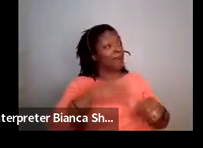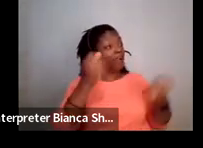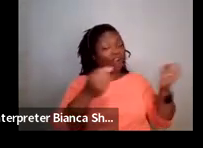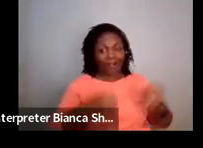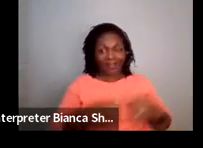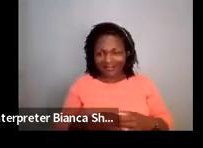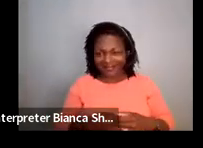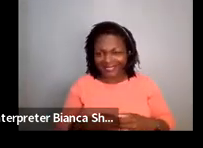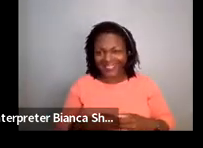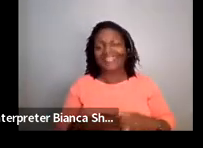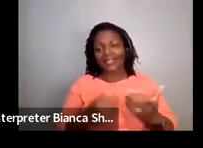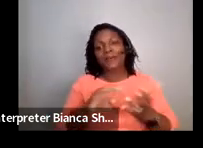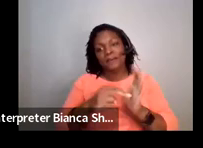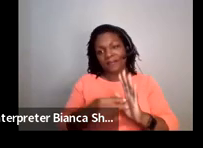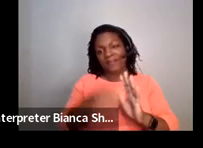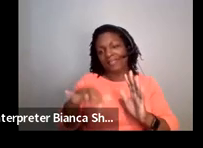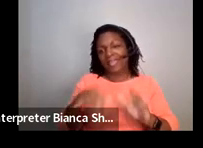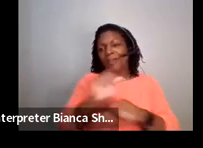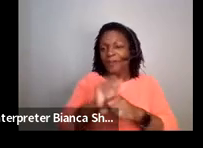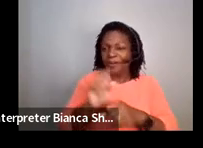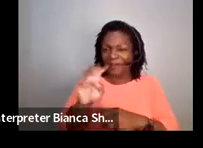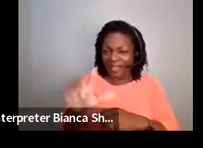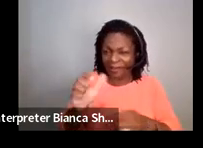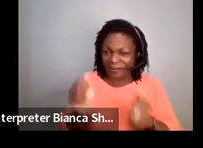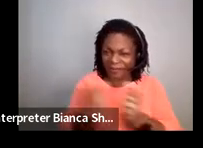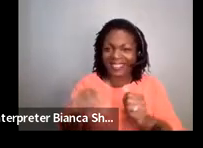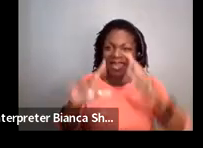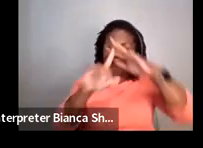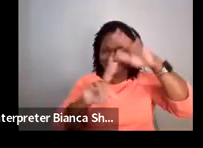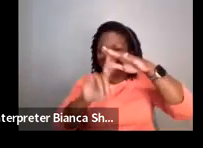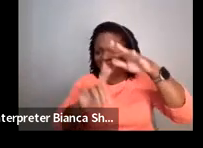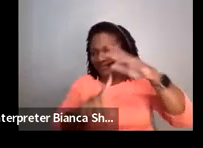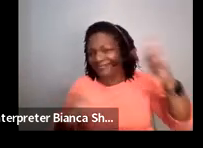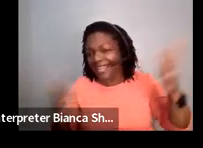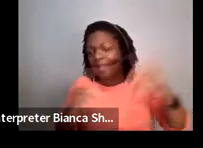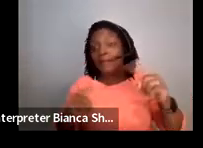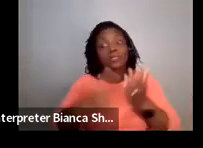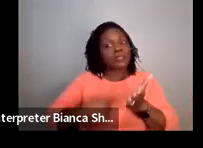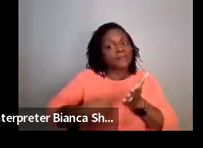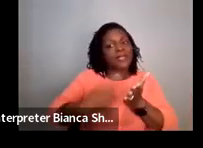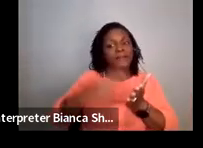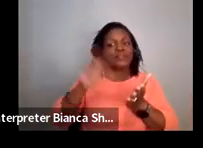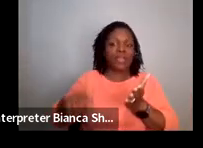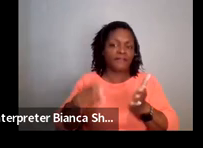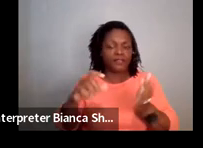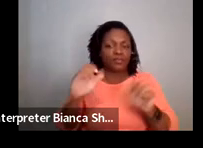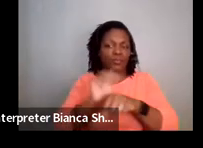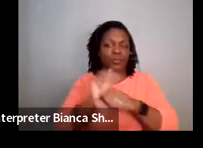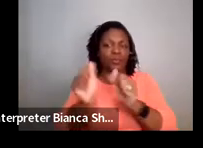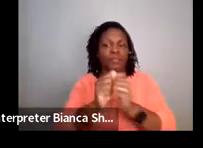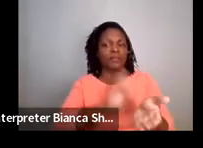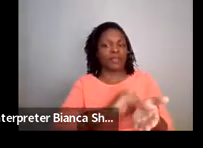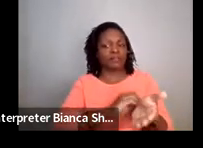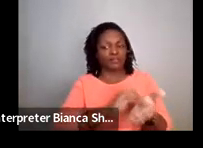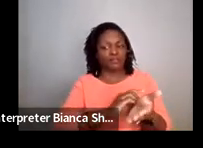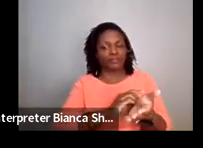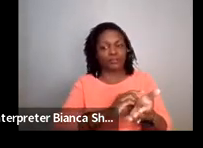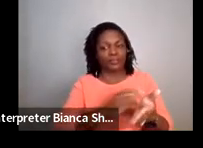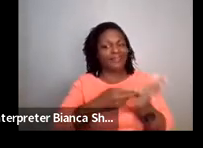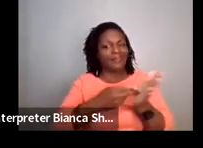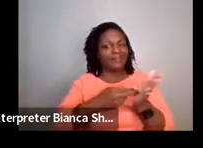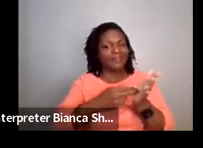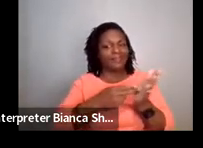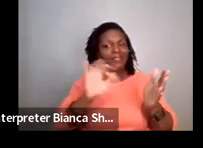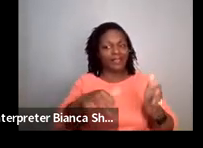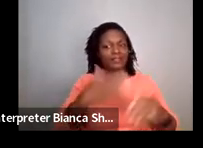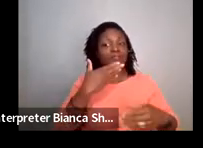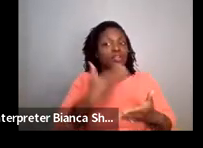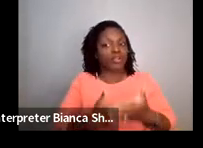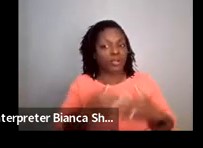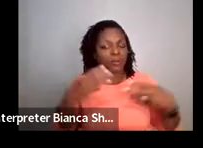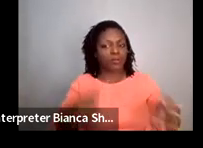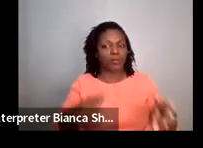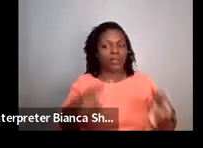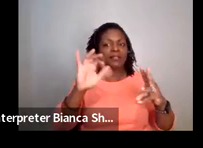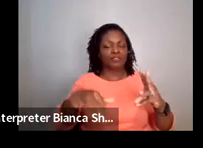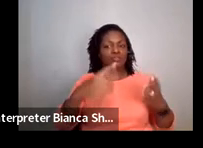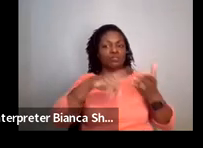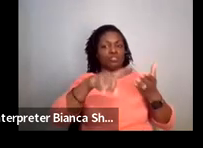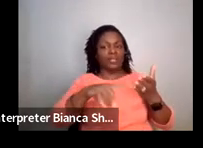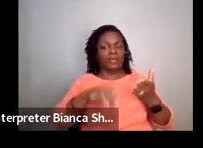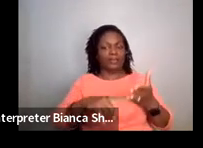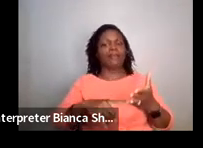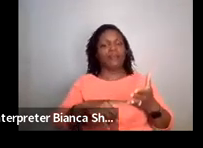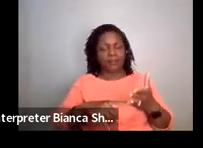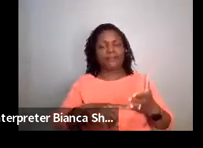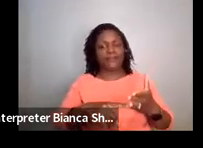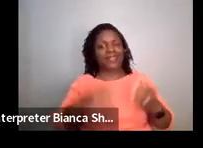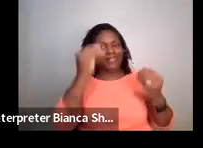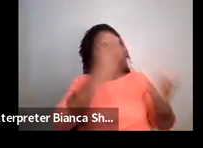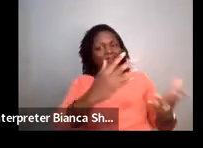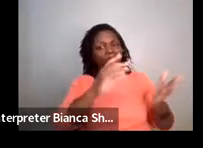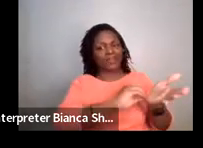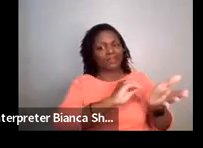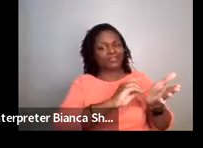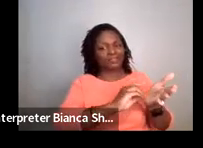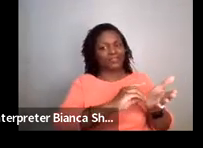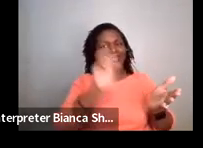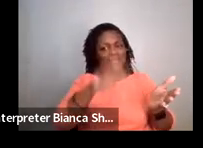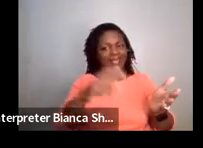their memory loss. Okay, But there are times when we need to talk to our doctor, and I will tell you that this is a really good way to look at your brain health and to make your doctor aware that you want brain health okay so you need to go